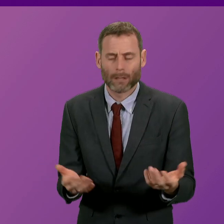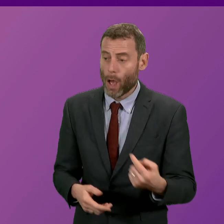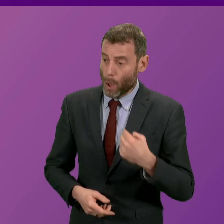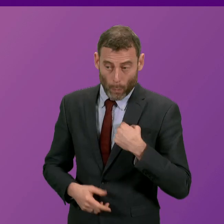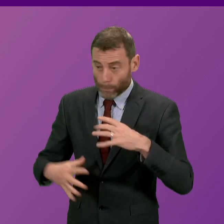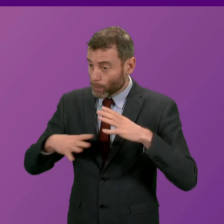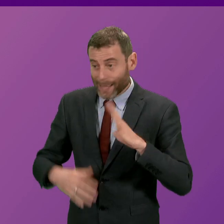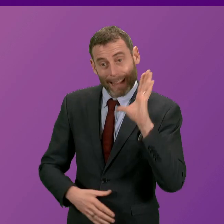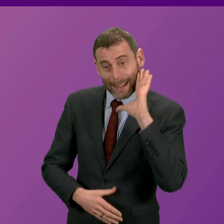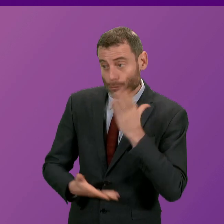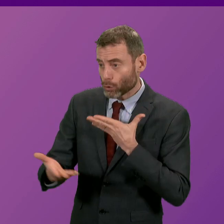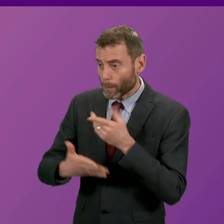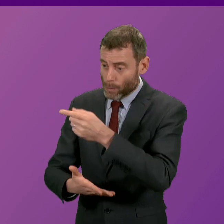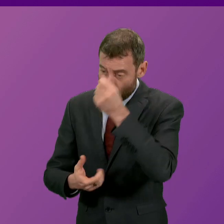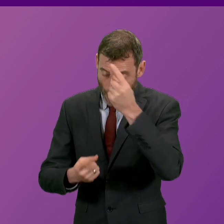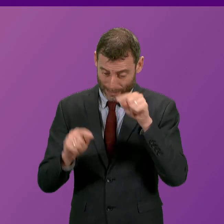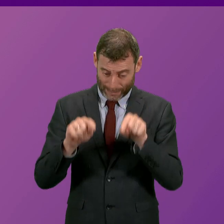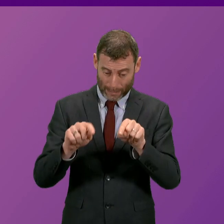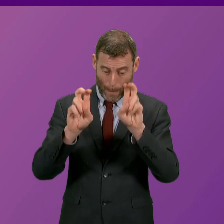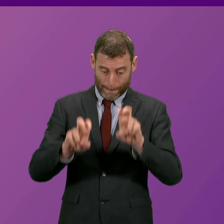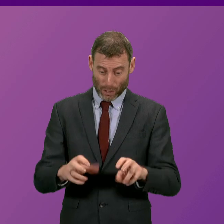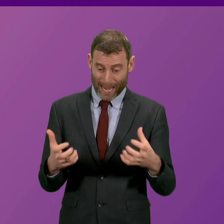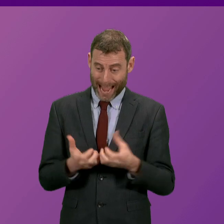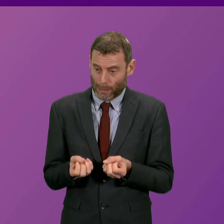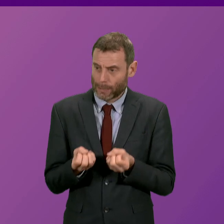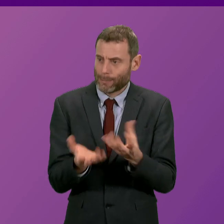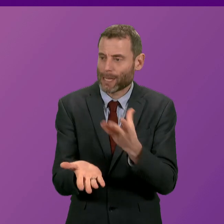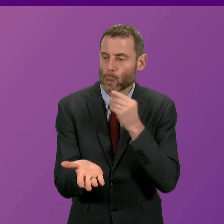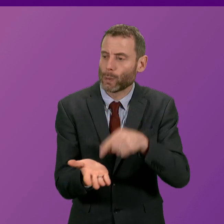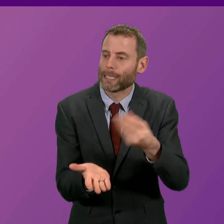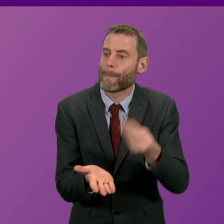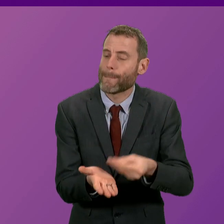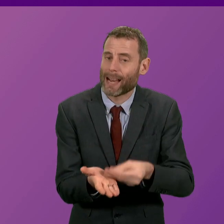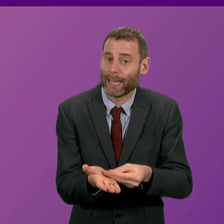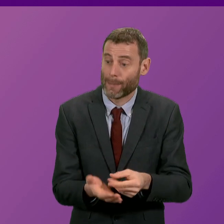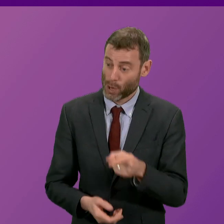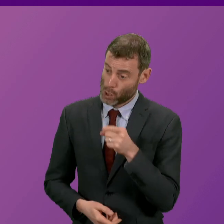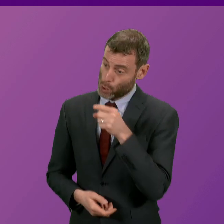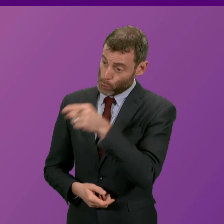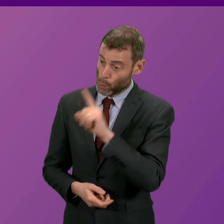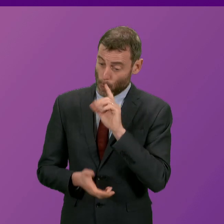the contents of the budget. However, Mr Sarwar will—to use his word—squander the possibility